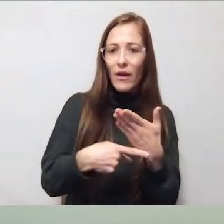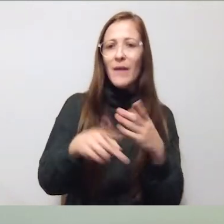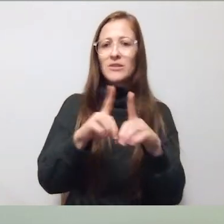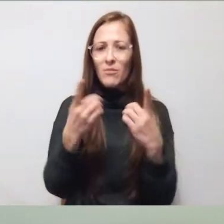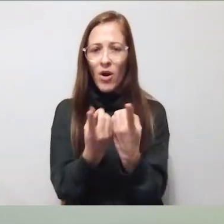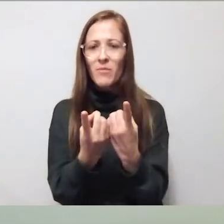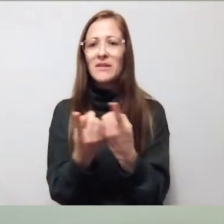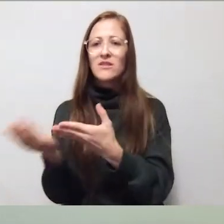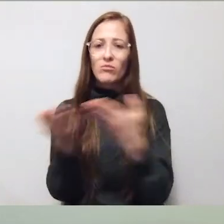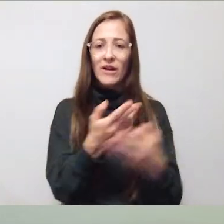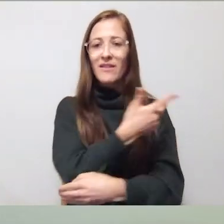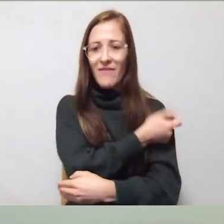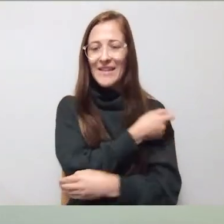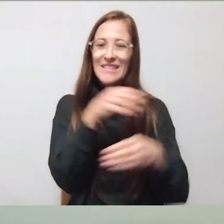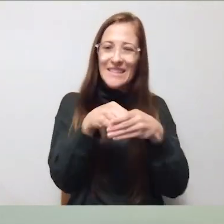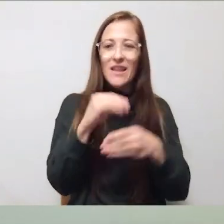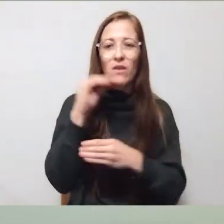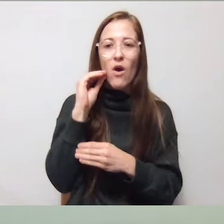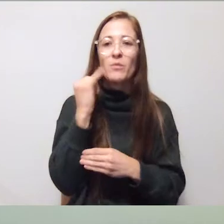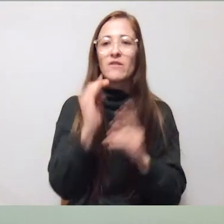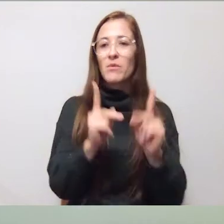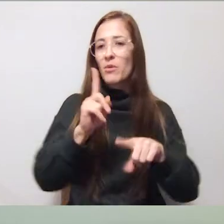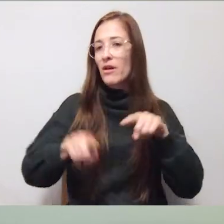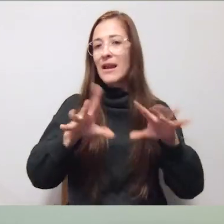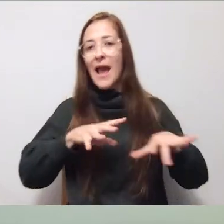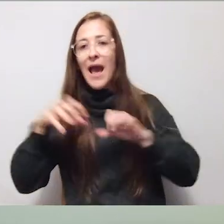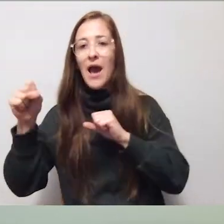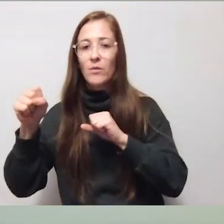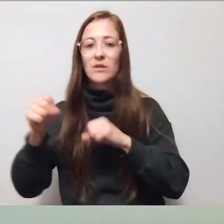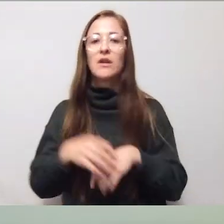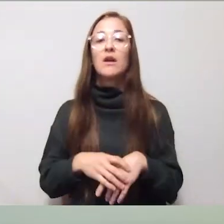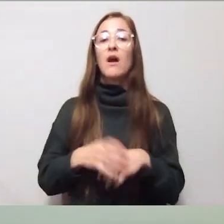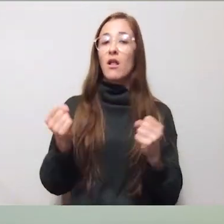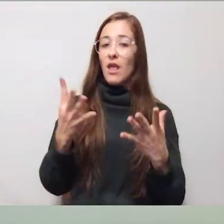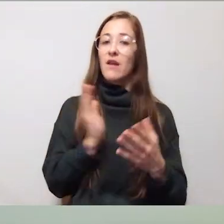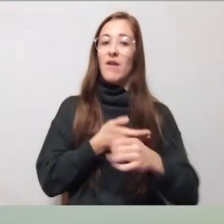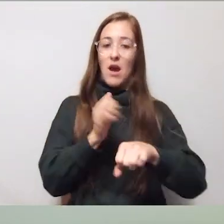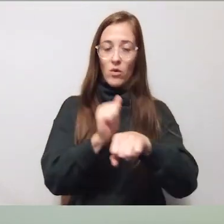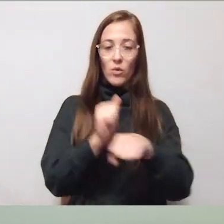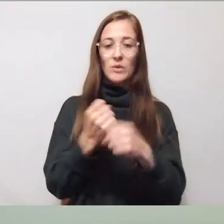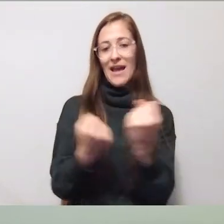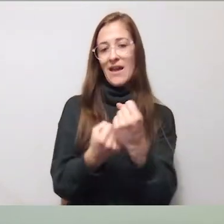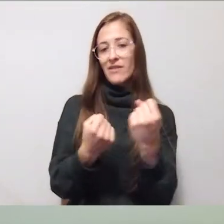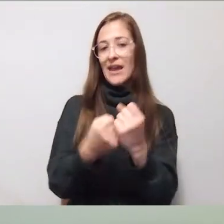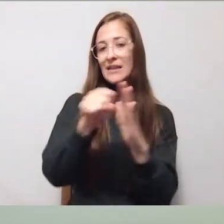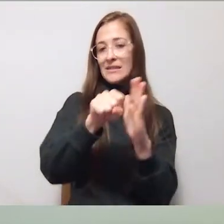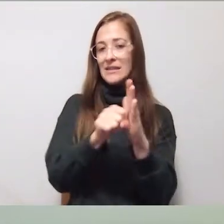into the homes of people that couldn't leave. And a lot of the work that we did was advocating at a state level for a couple of things.